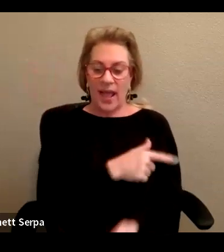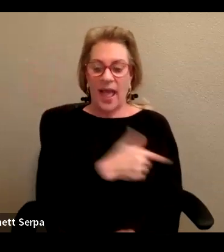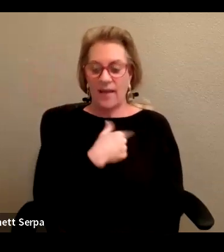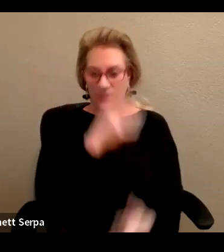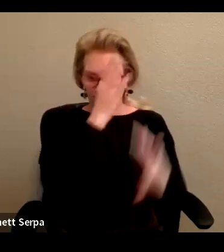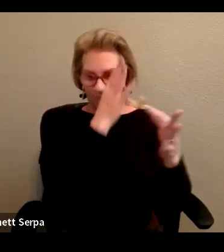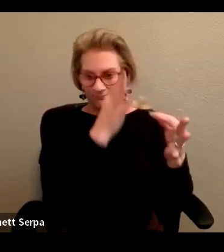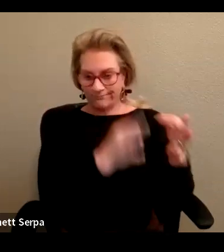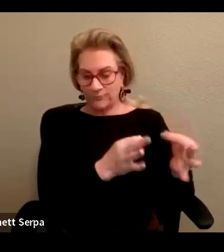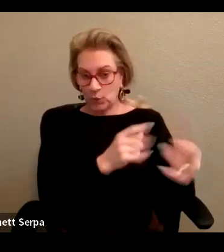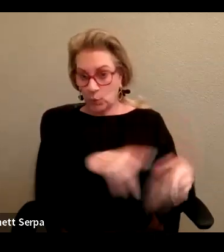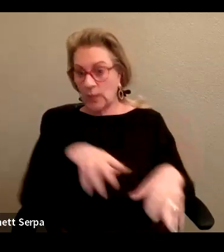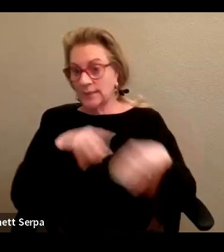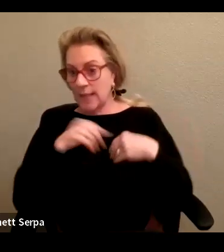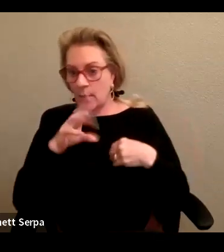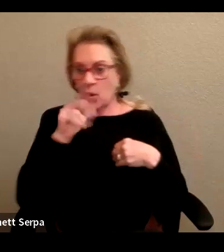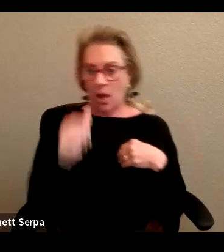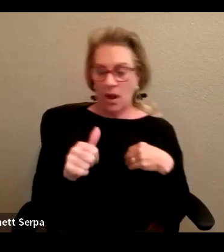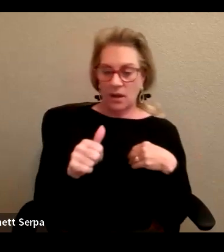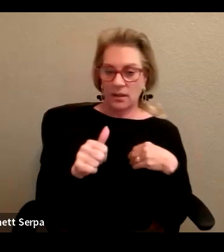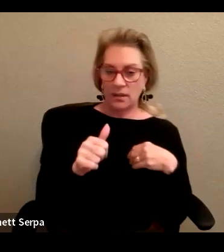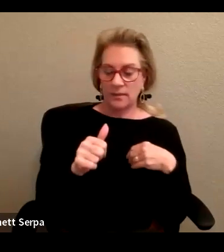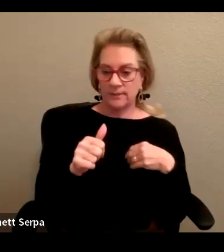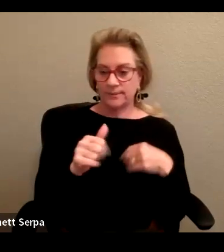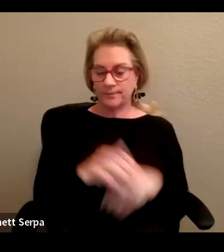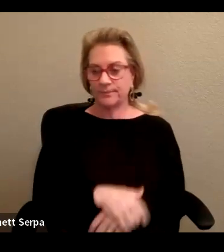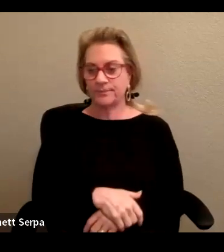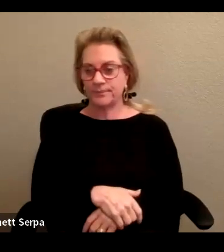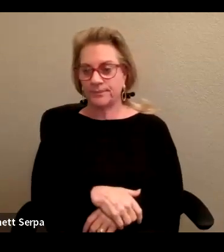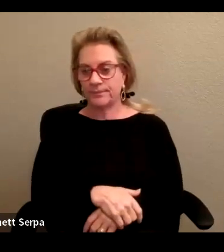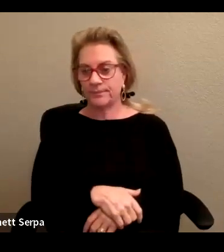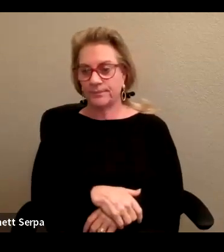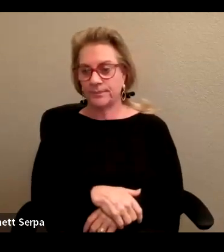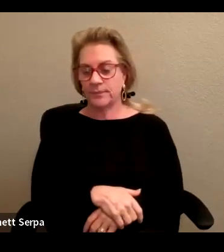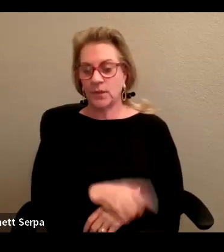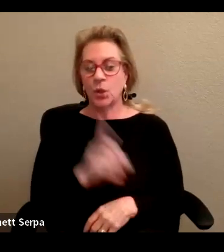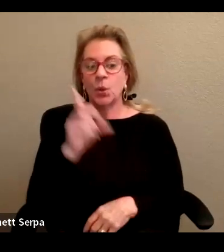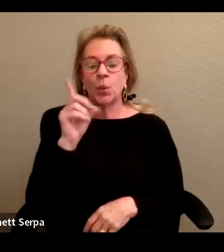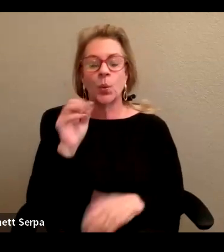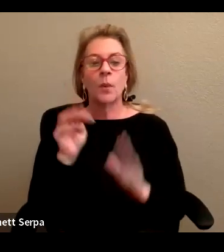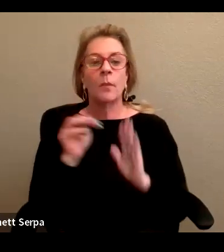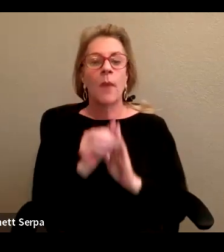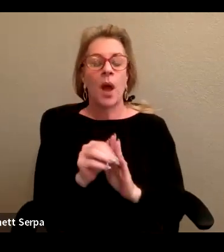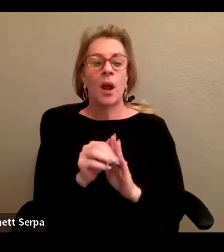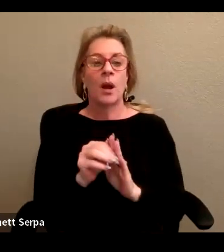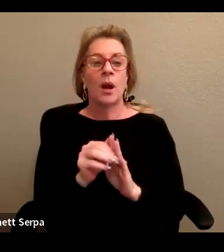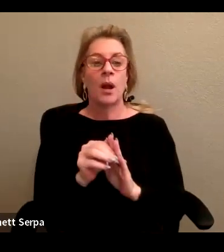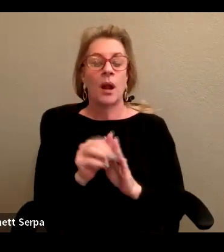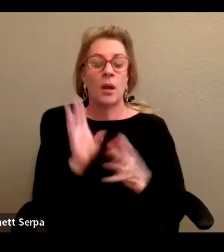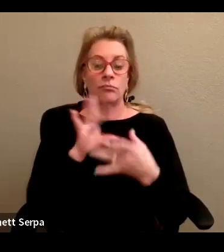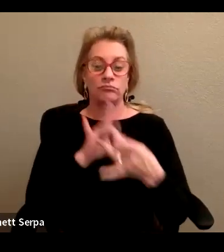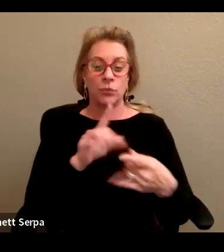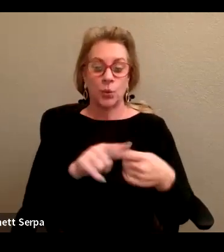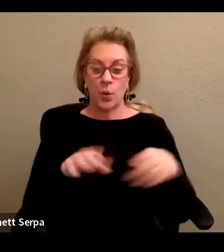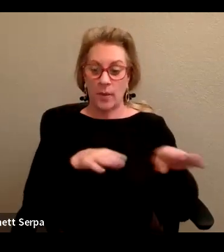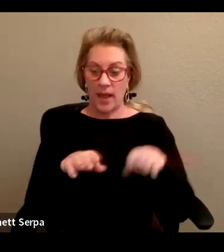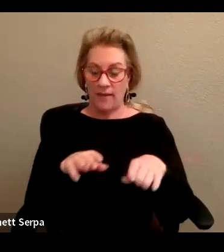adopt these policies do the model policies apply to Behavioral Health Facilities yes